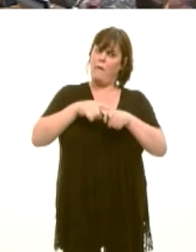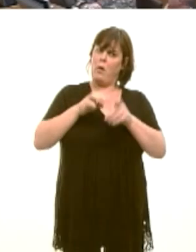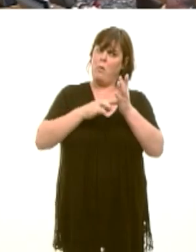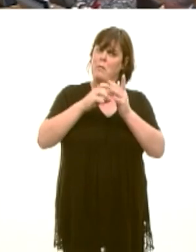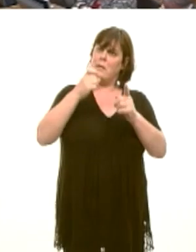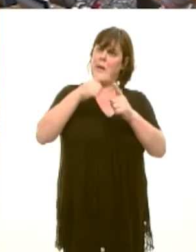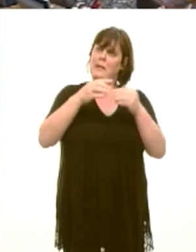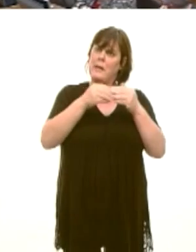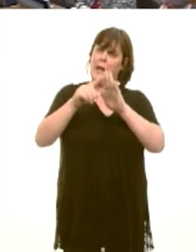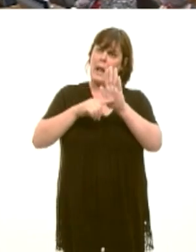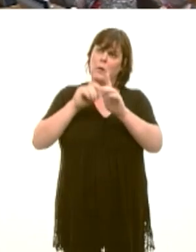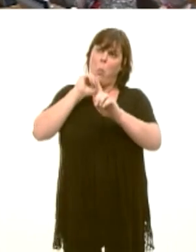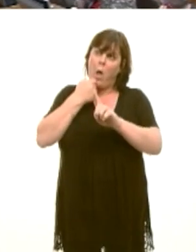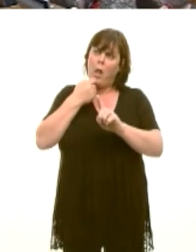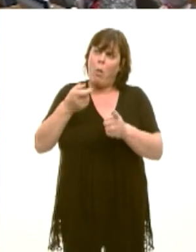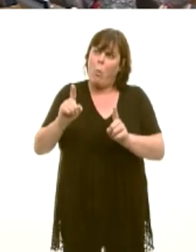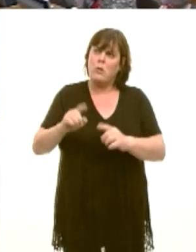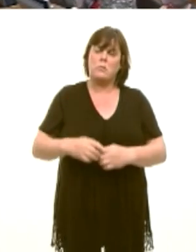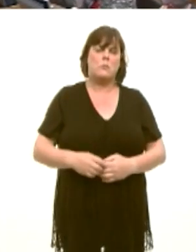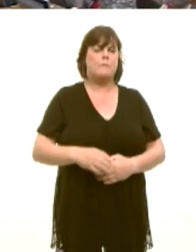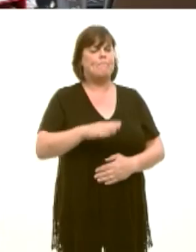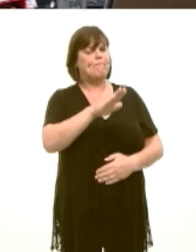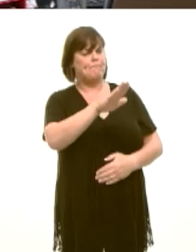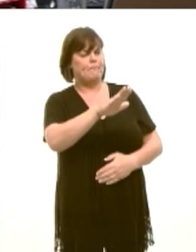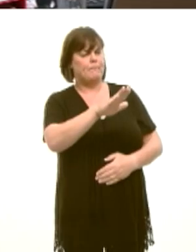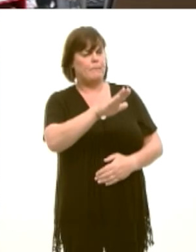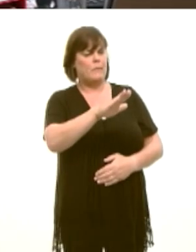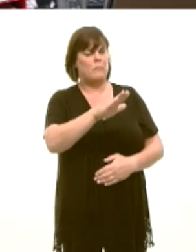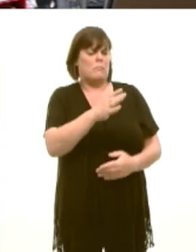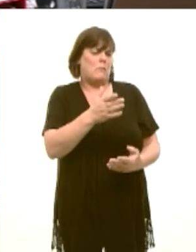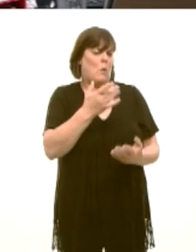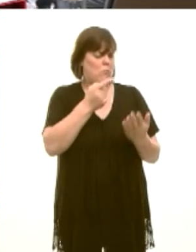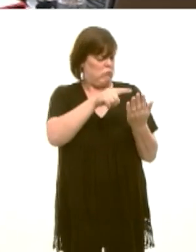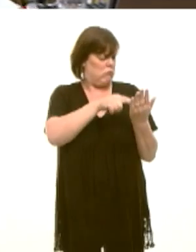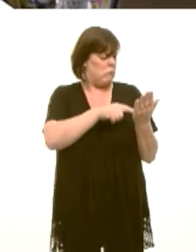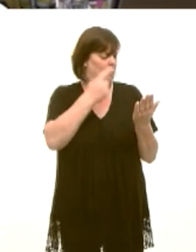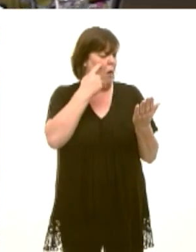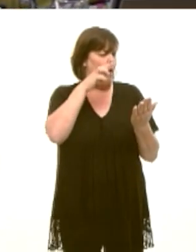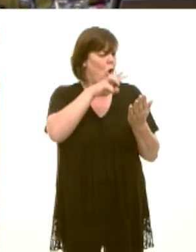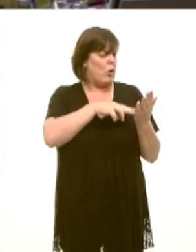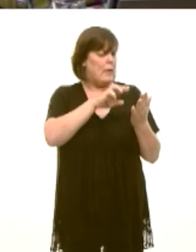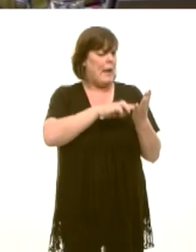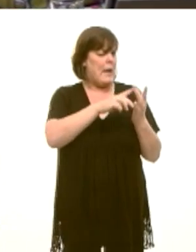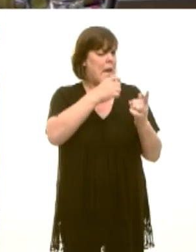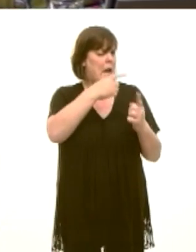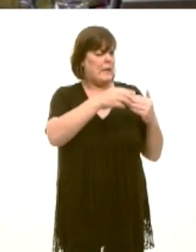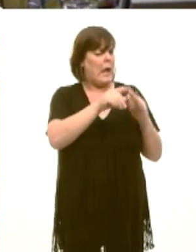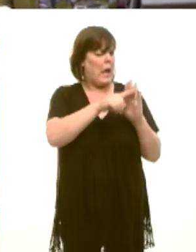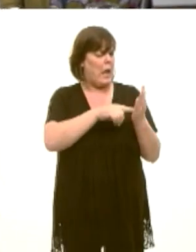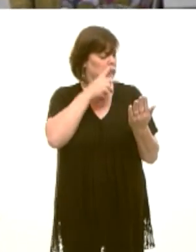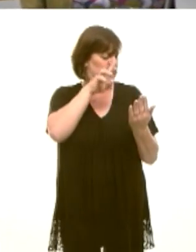please? Carwyn Jones: Well, first of all, itís something that we will consider, of course, but letís remind ourselves that when it comes to treatment,